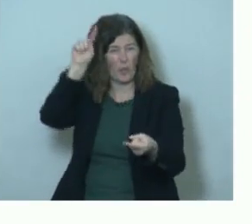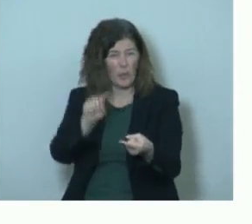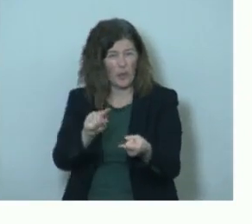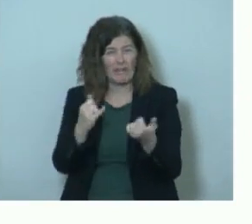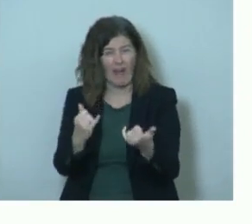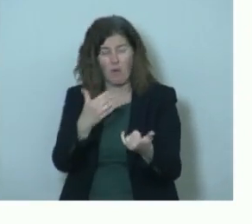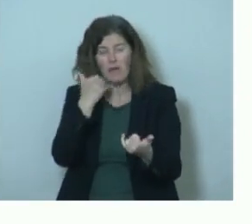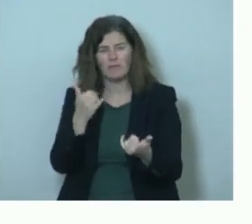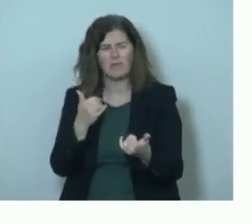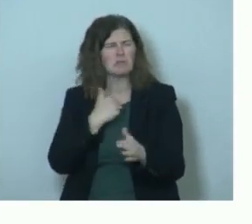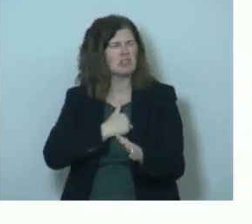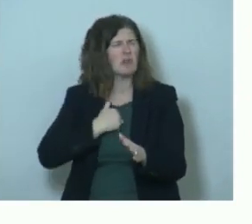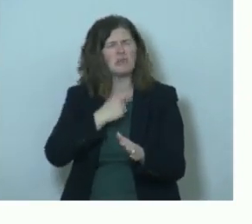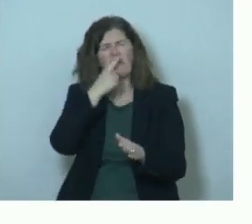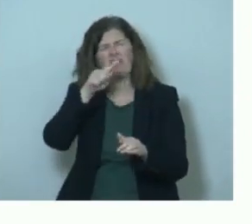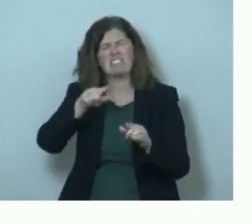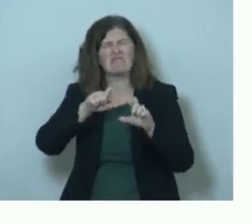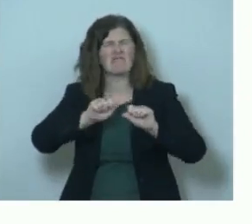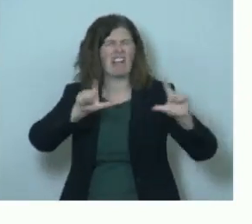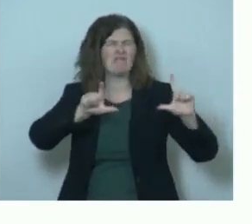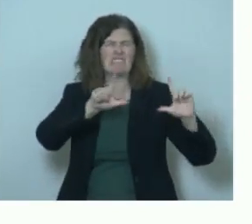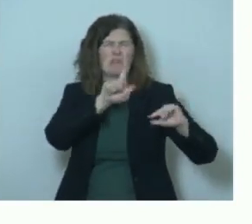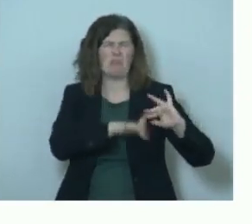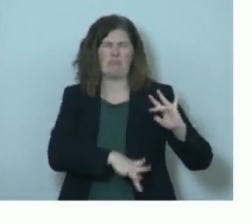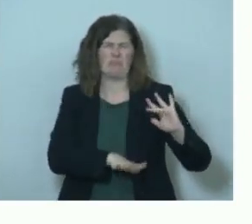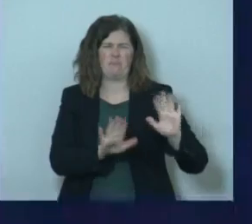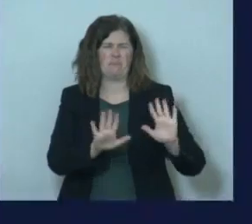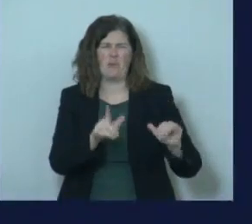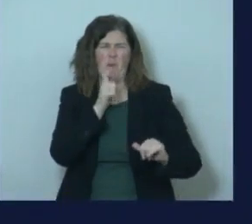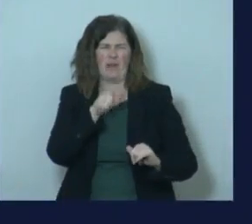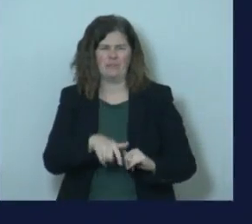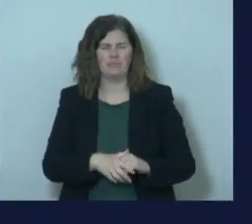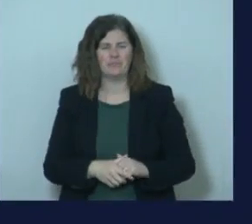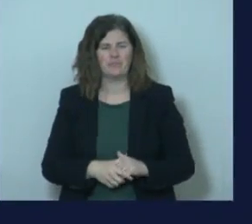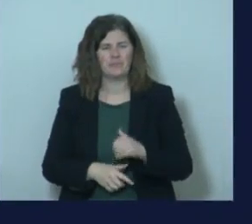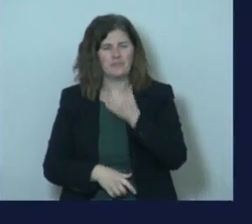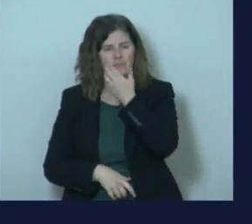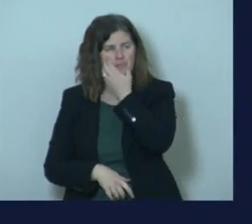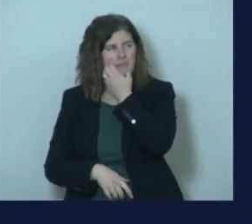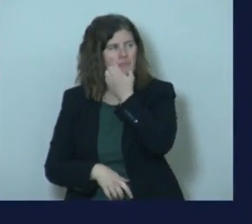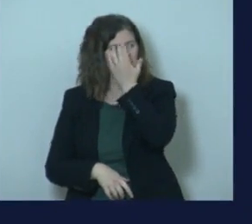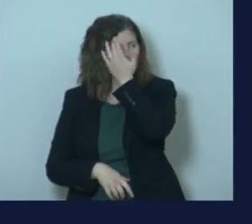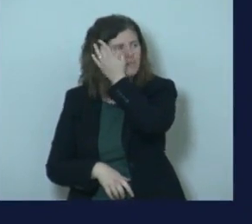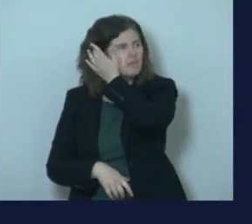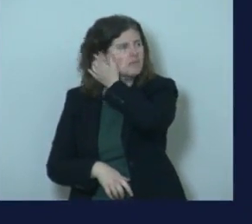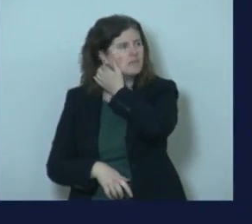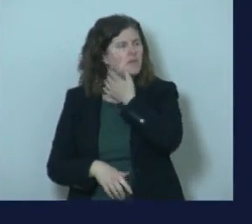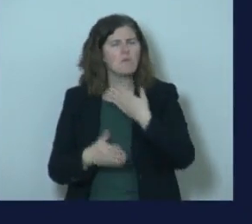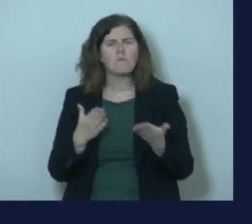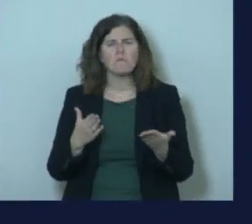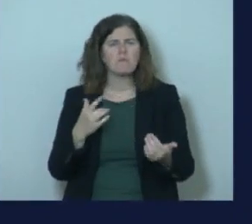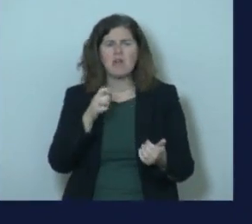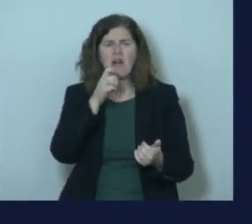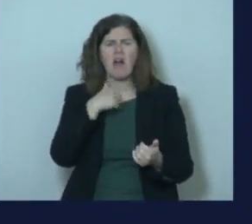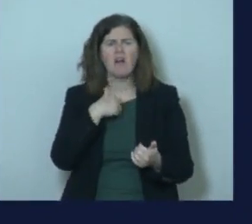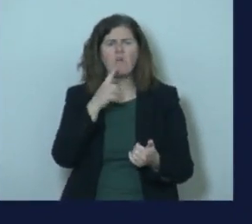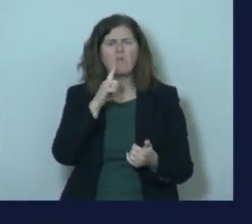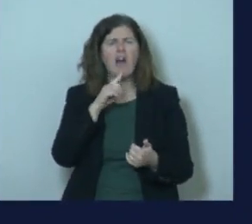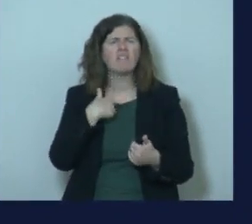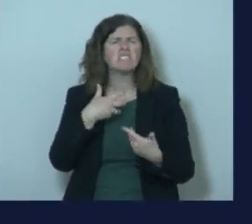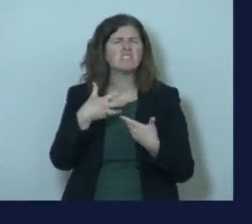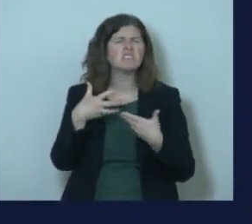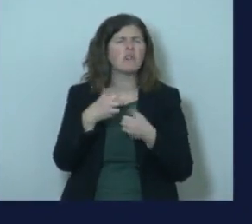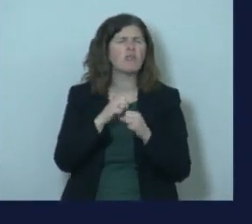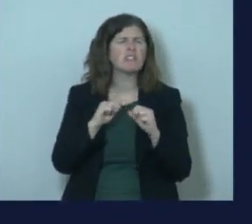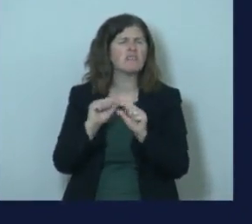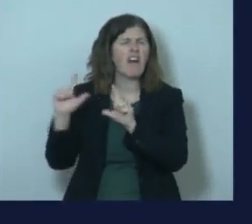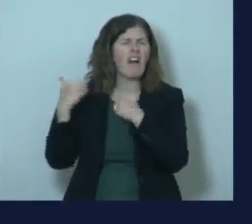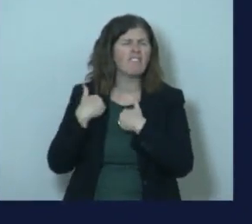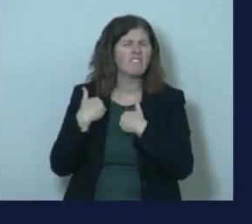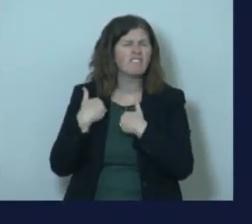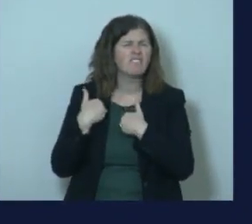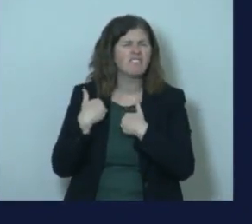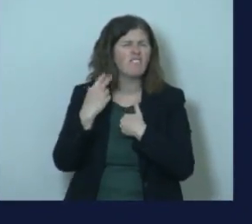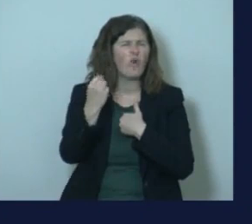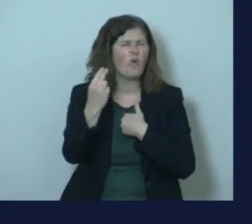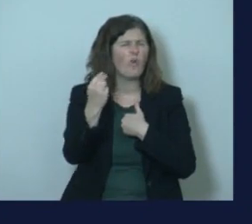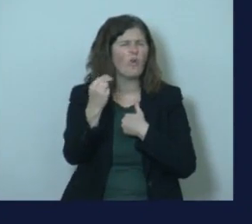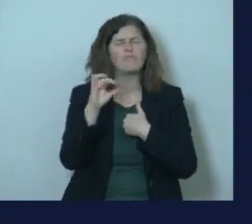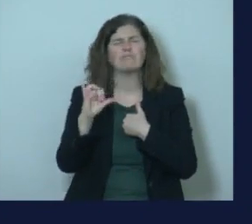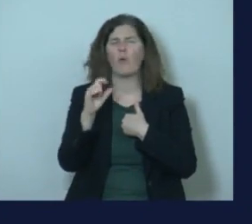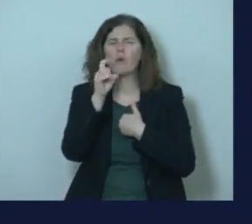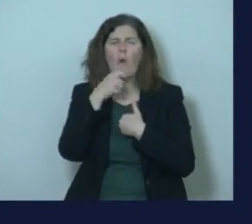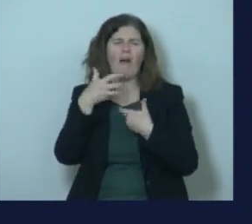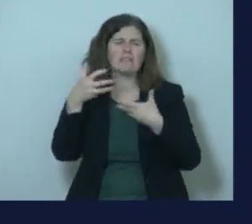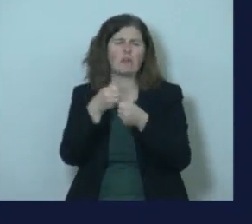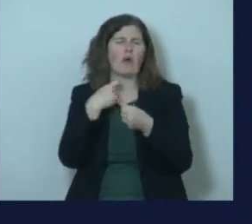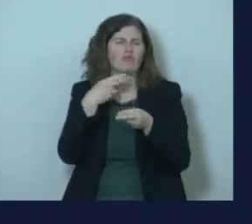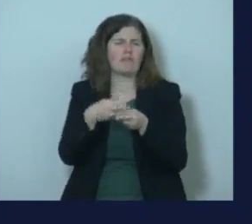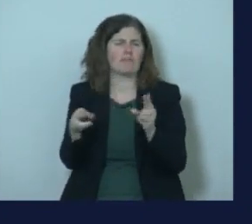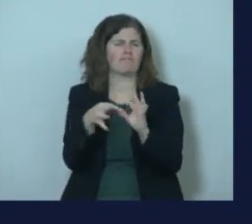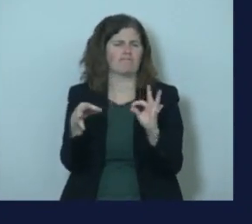TO SUMMARIZE, WE ARE BETTER THAN TARGET ON SPREAD RATE AND WE WANT TO KEEP IT THAT WAY.